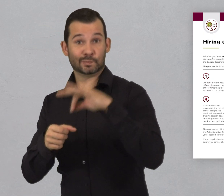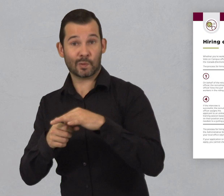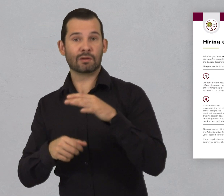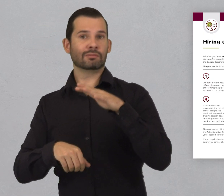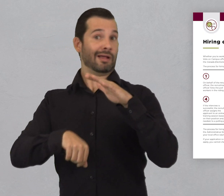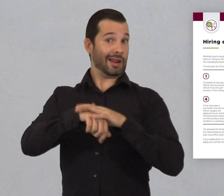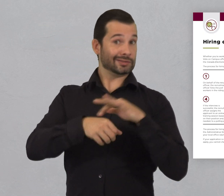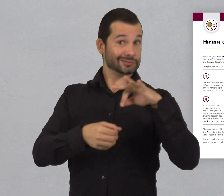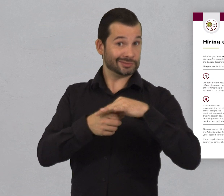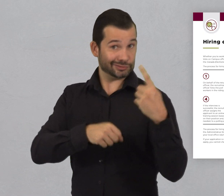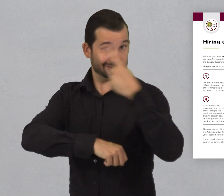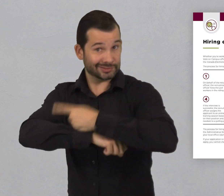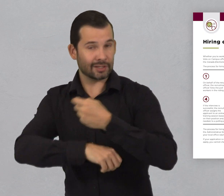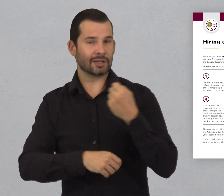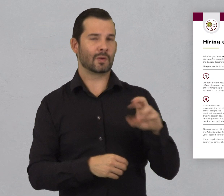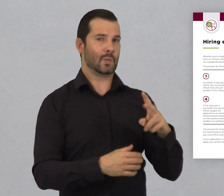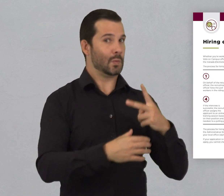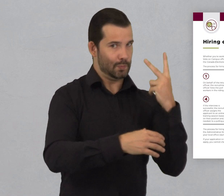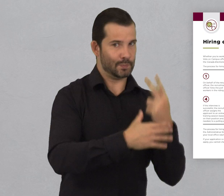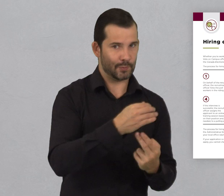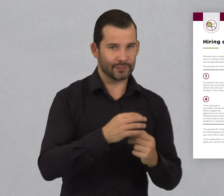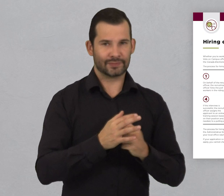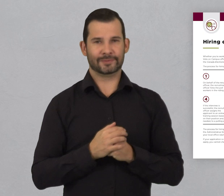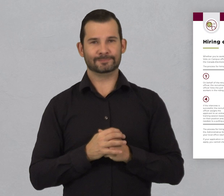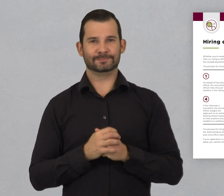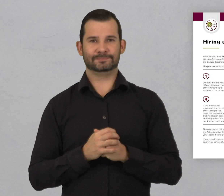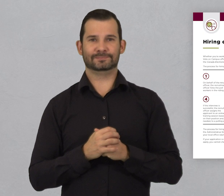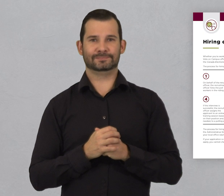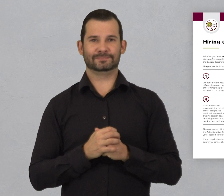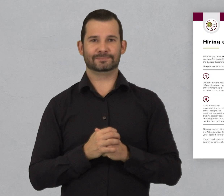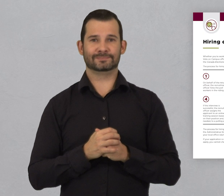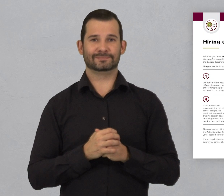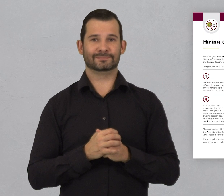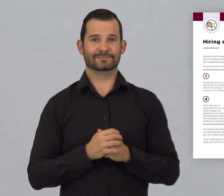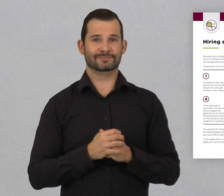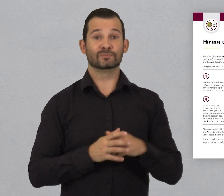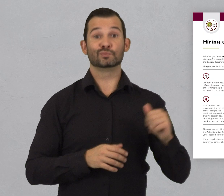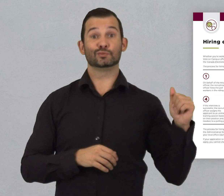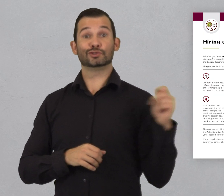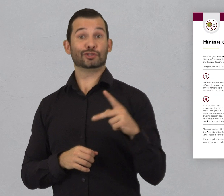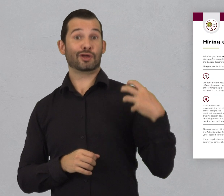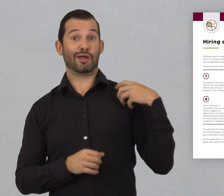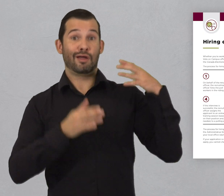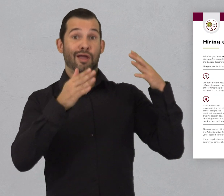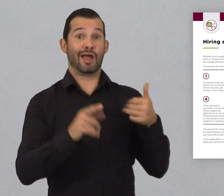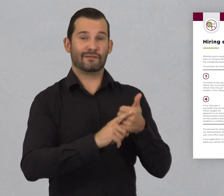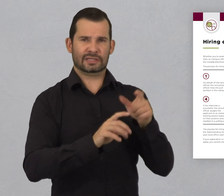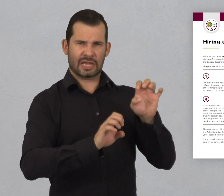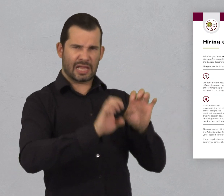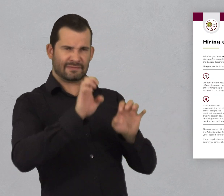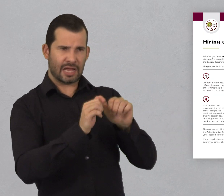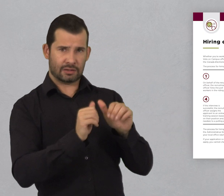the advance polls, on election day or both. 6. The returning officer evaluates how well